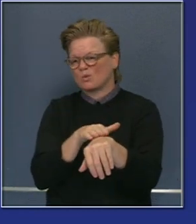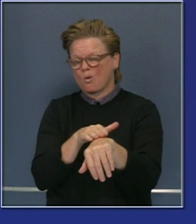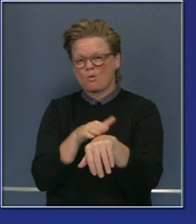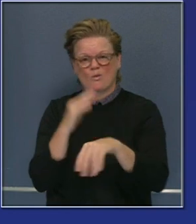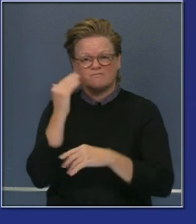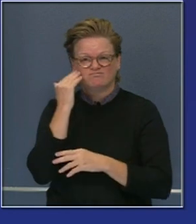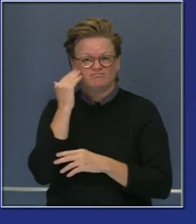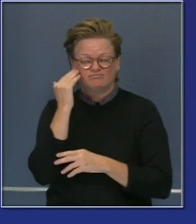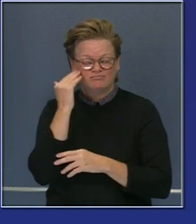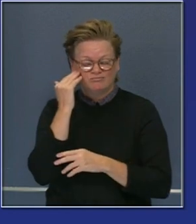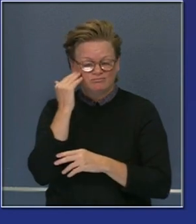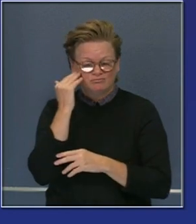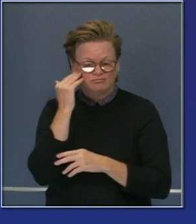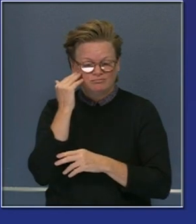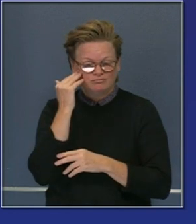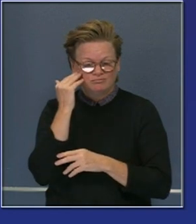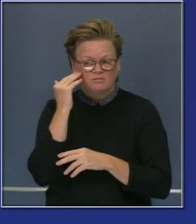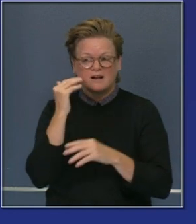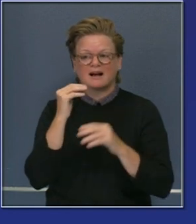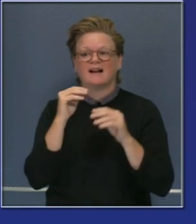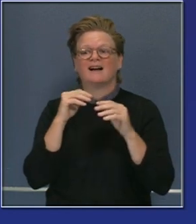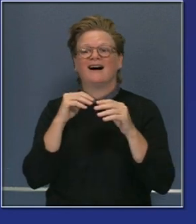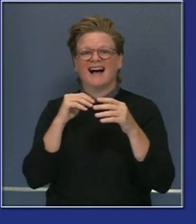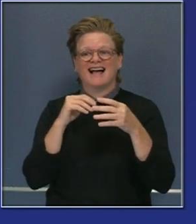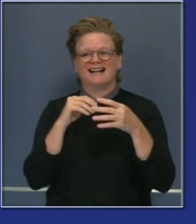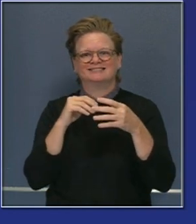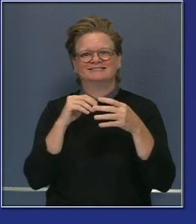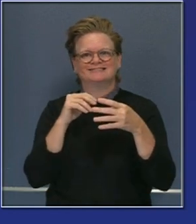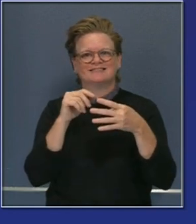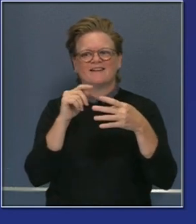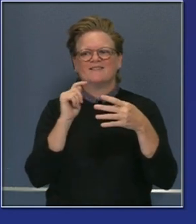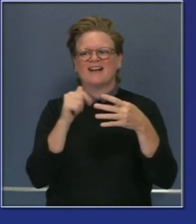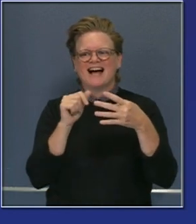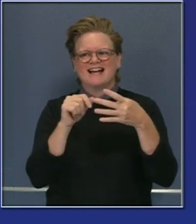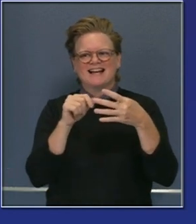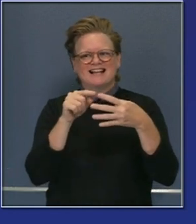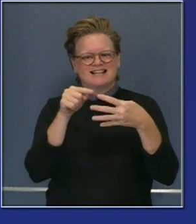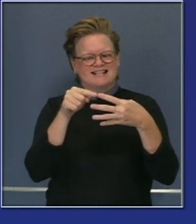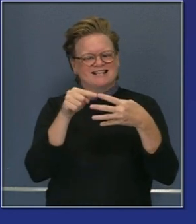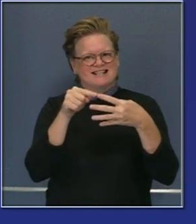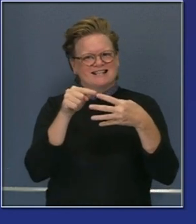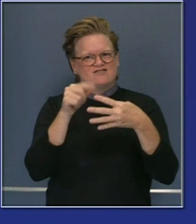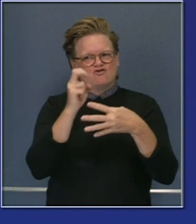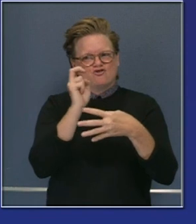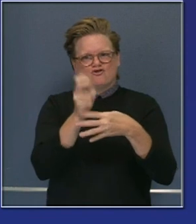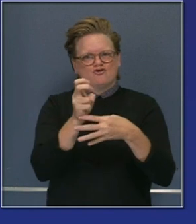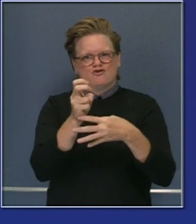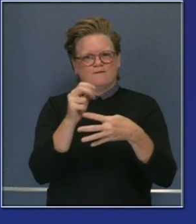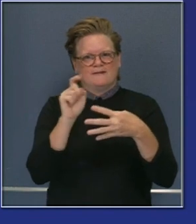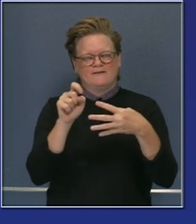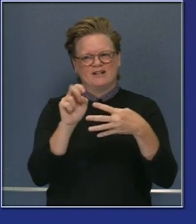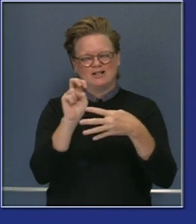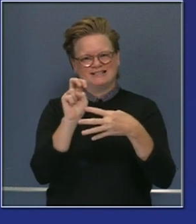YELLOW. YOU GET A SENSE OF HOW STUBBORN THE PROCESS IS AND WHY WE SAY STATEWIDE AND STRINGENT AND WE ALSO SAY SLOW IN TERMS OF OUR